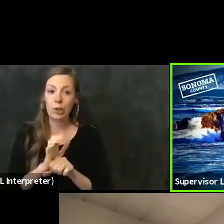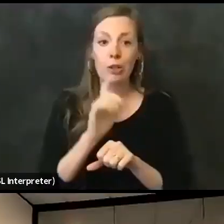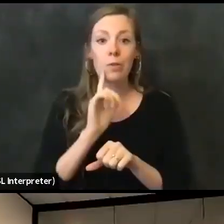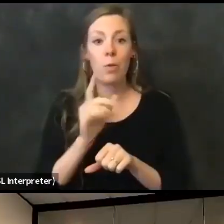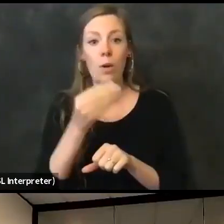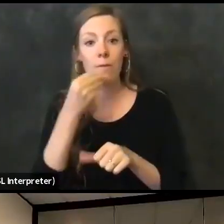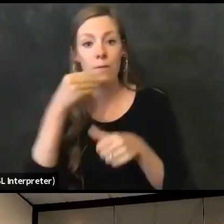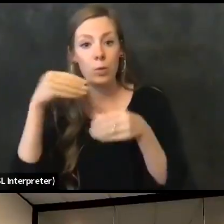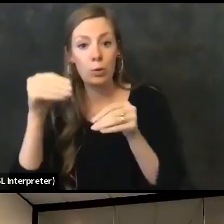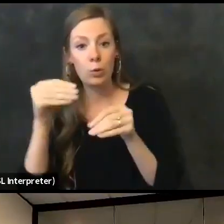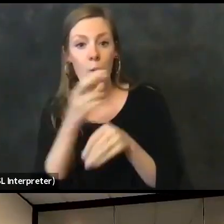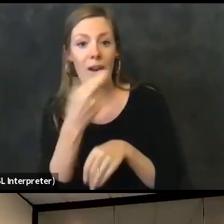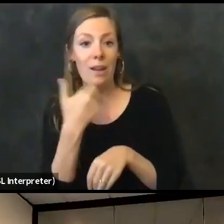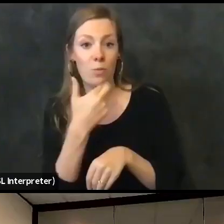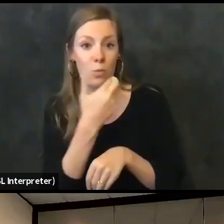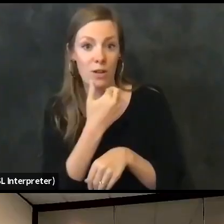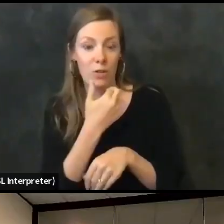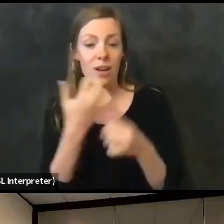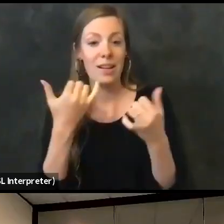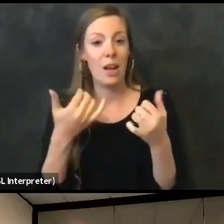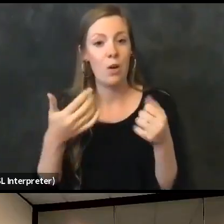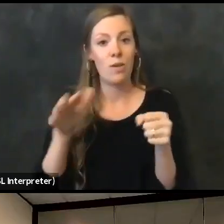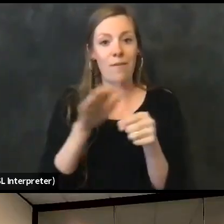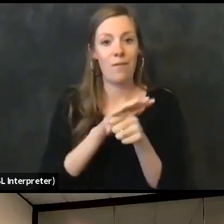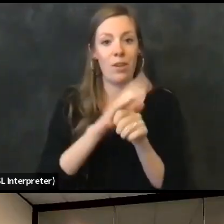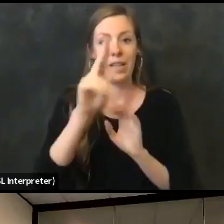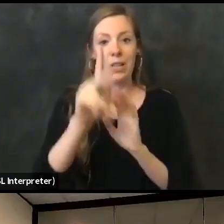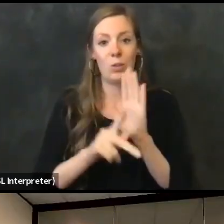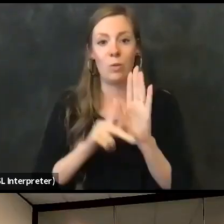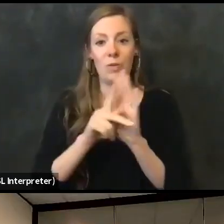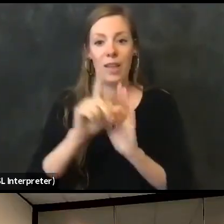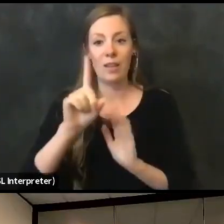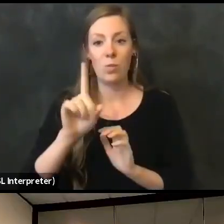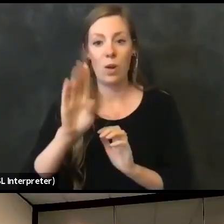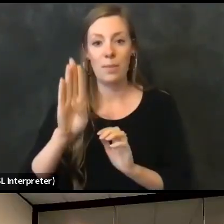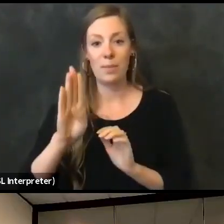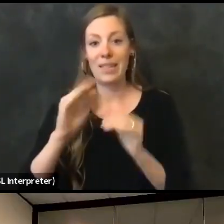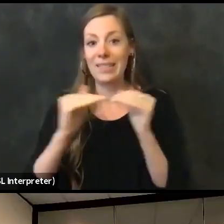This spring, Sonoma County fully into Phase one B, tier one of the vaccine